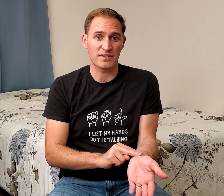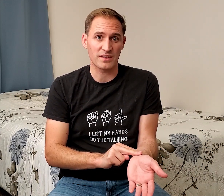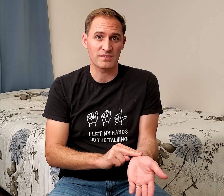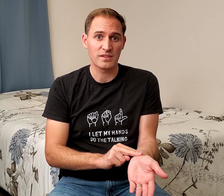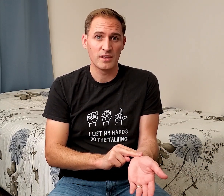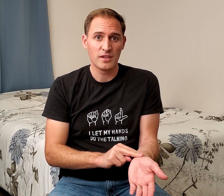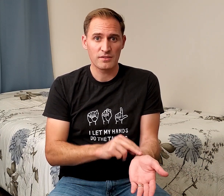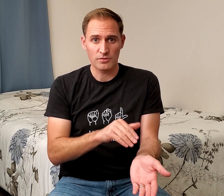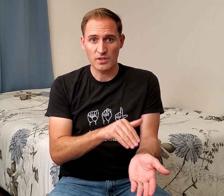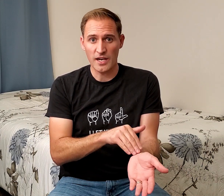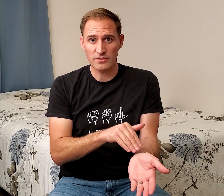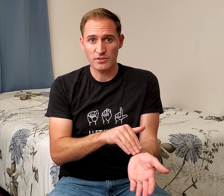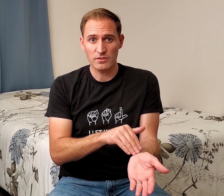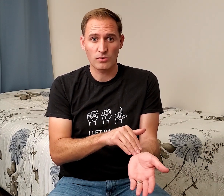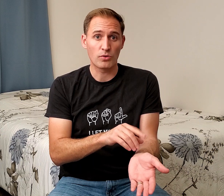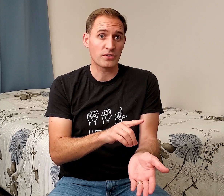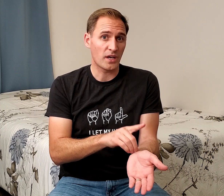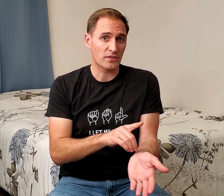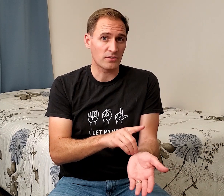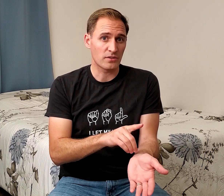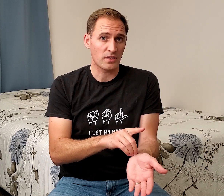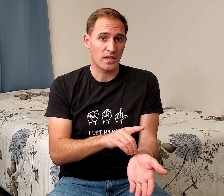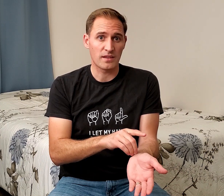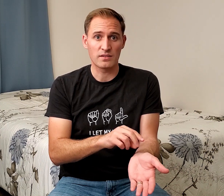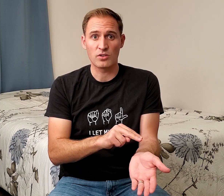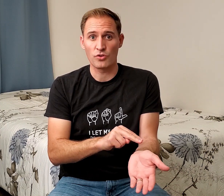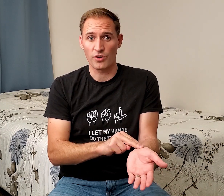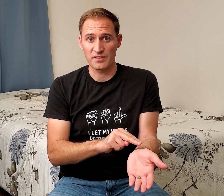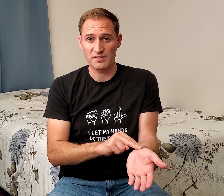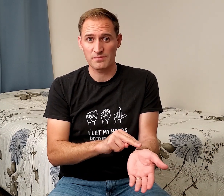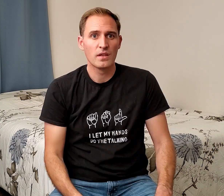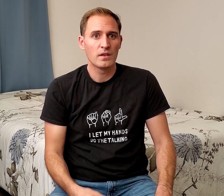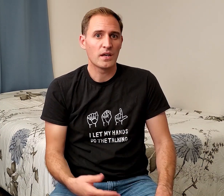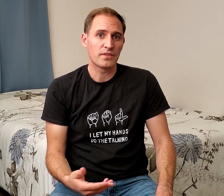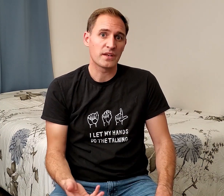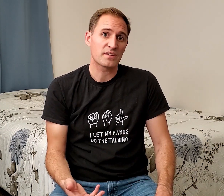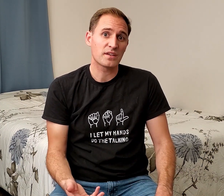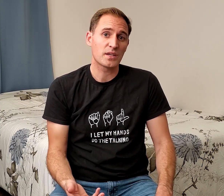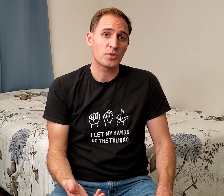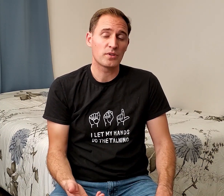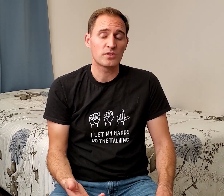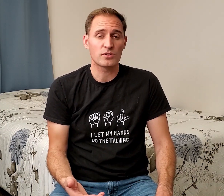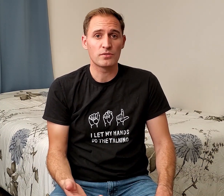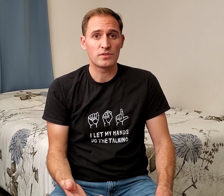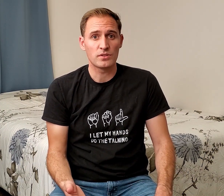like this, so doctor or doctor and nurse. The next sign I'm going to show to you